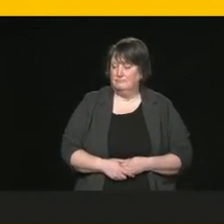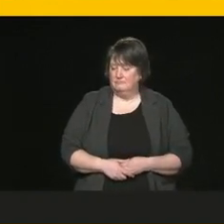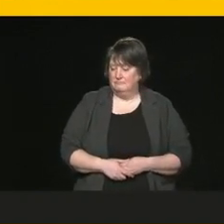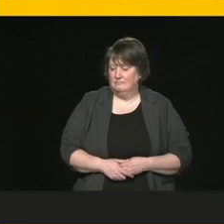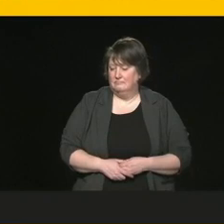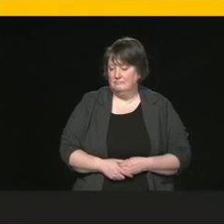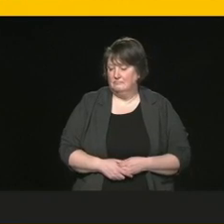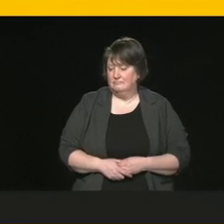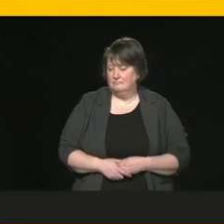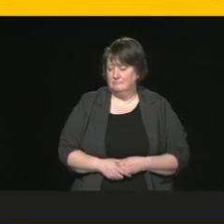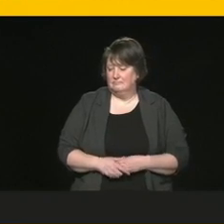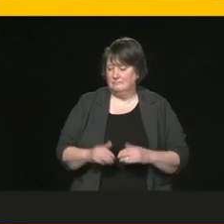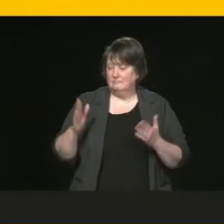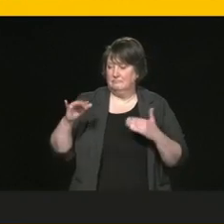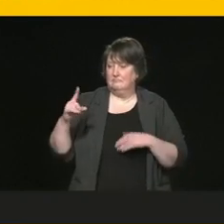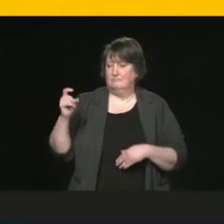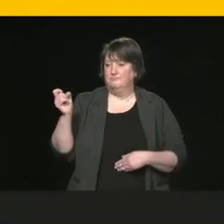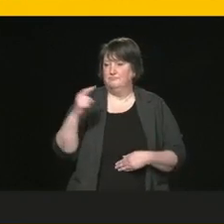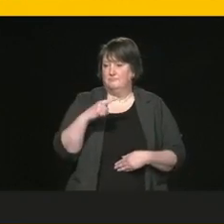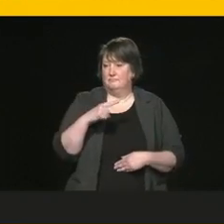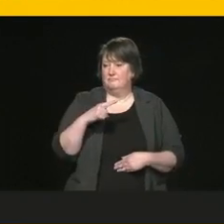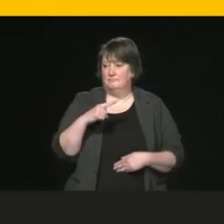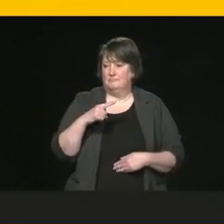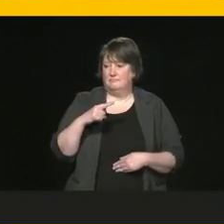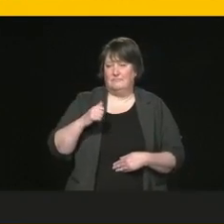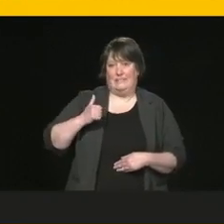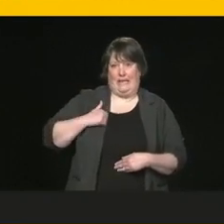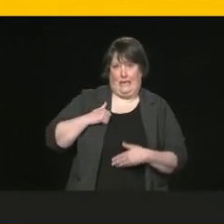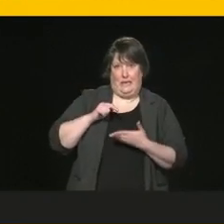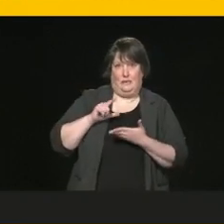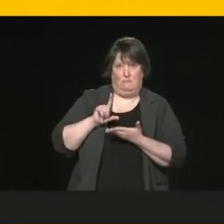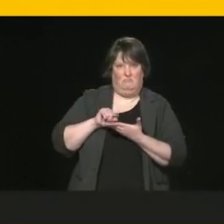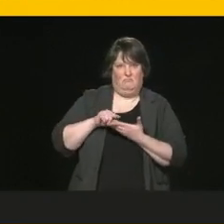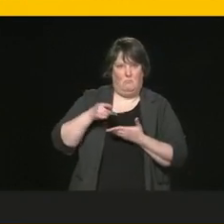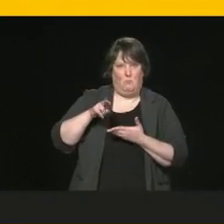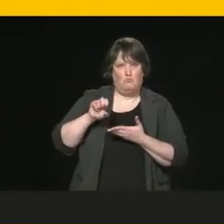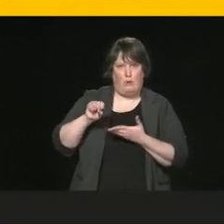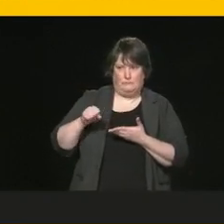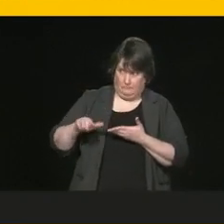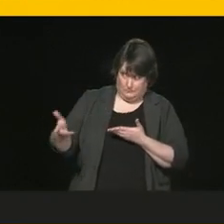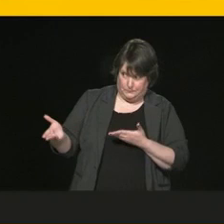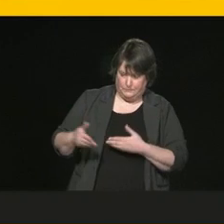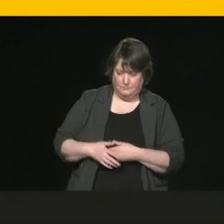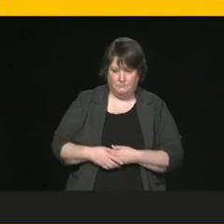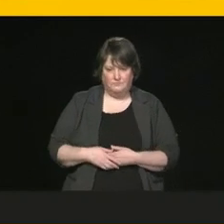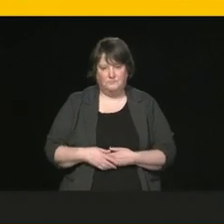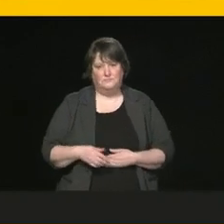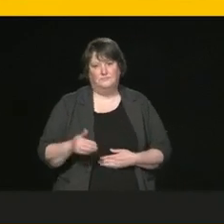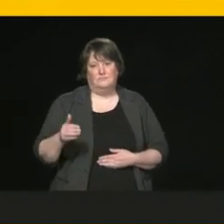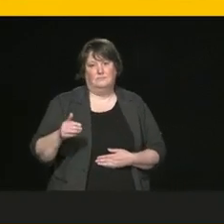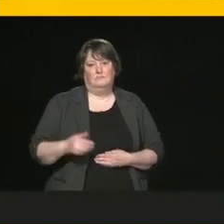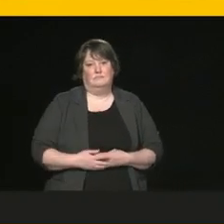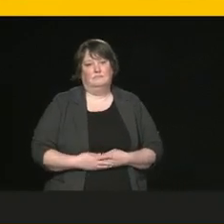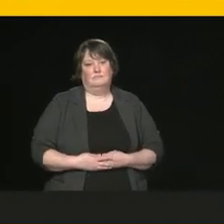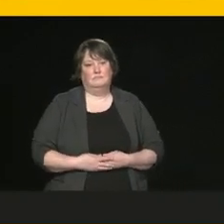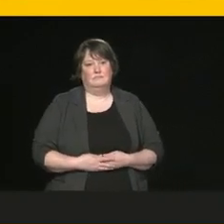OPERATOR? THANK YOU. MERCI.